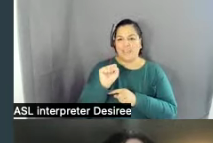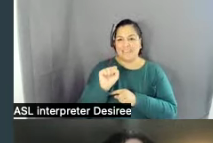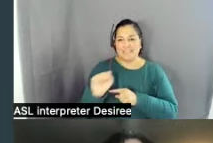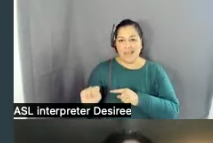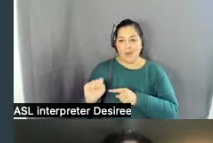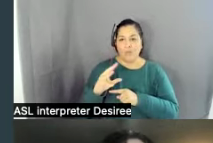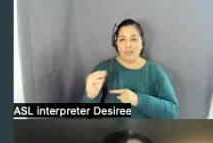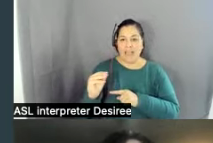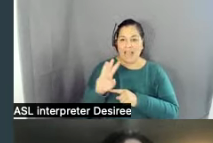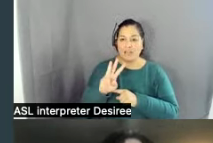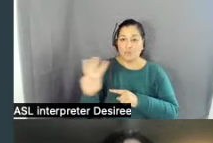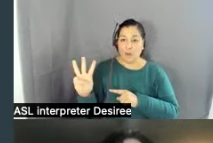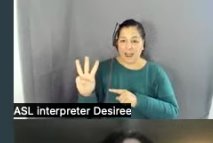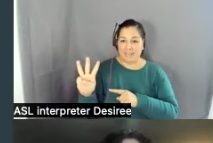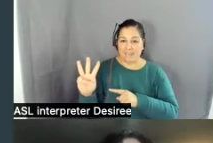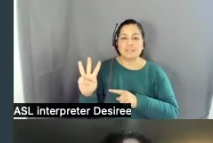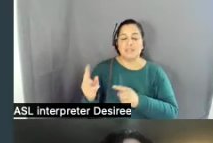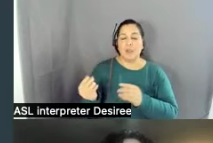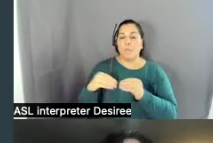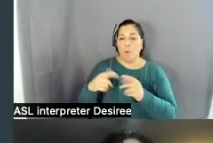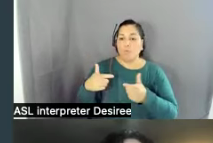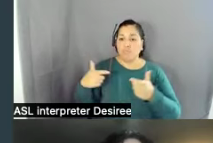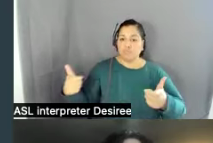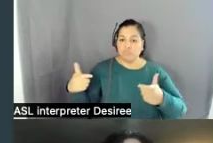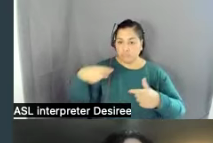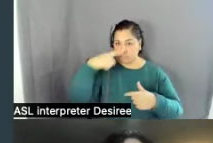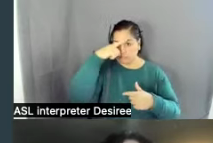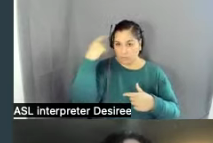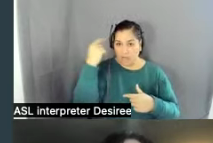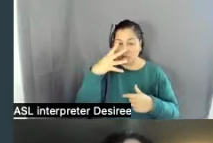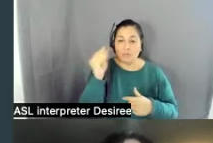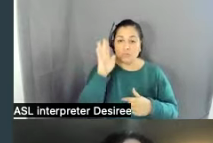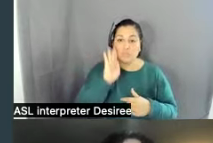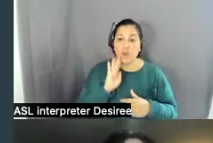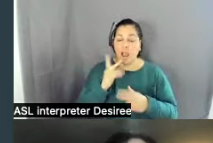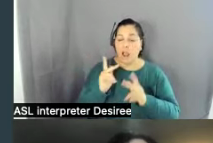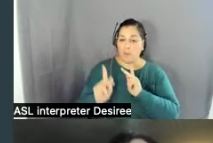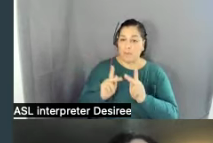it's a larger population of black and brown folks, and often in Disinvested community.